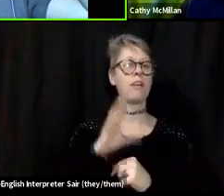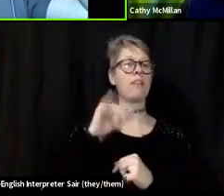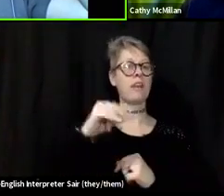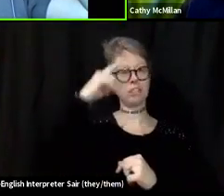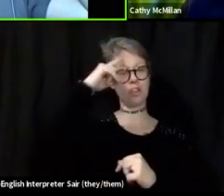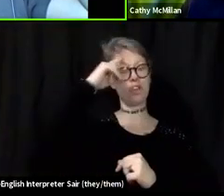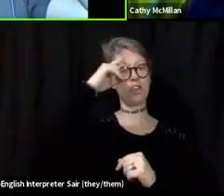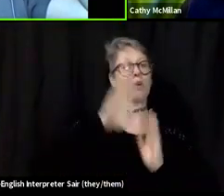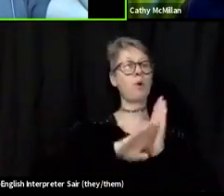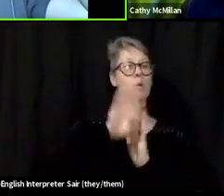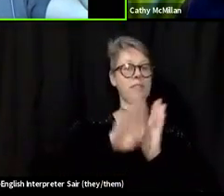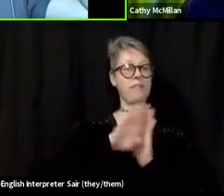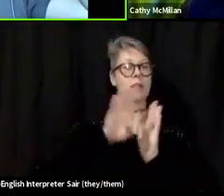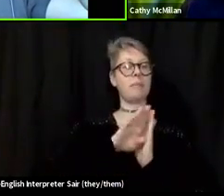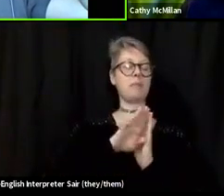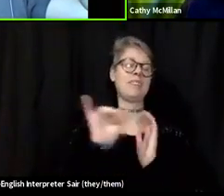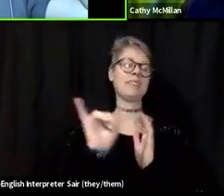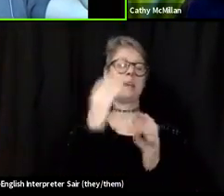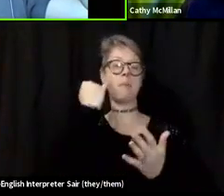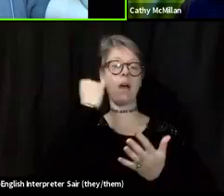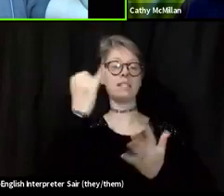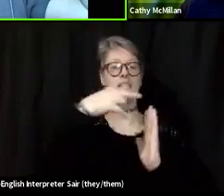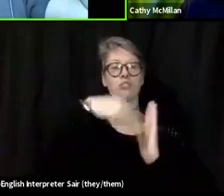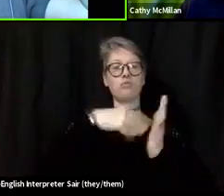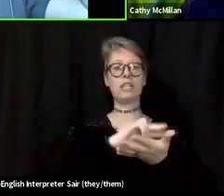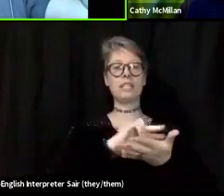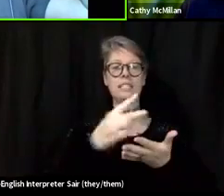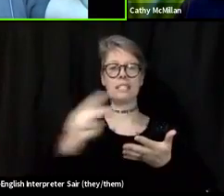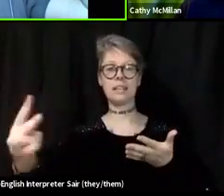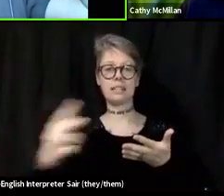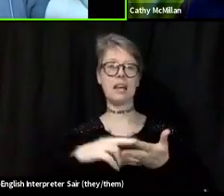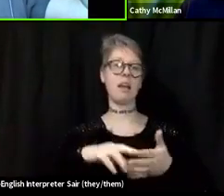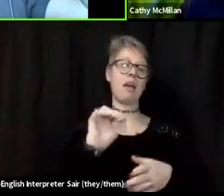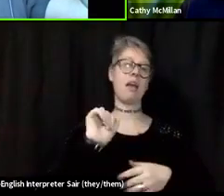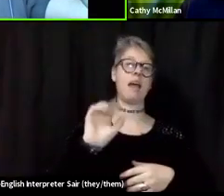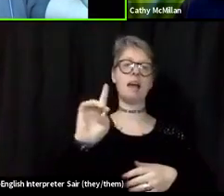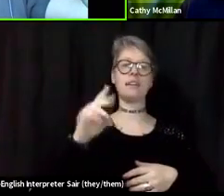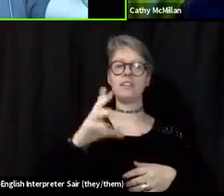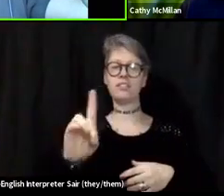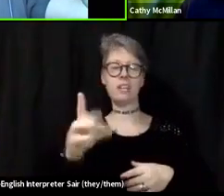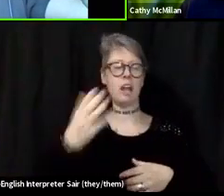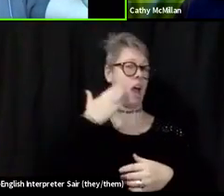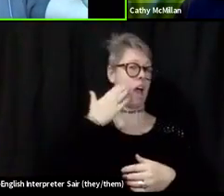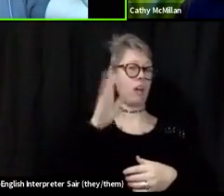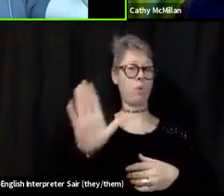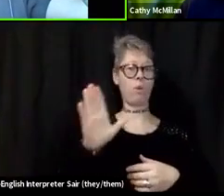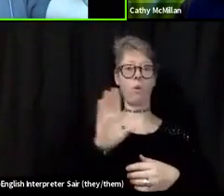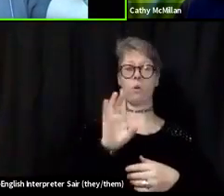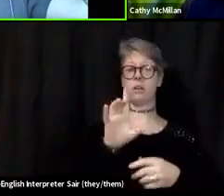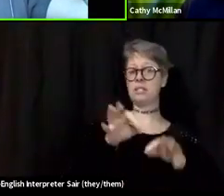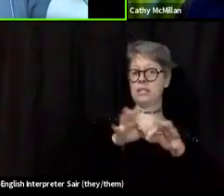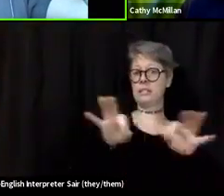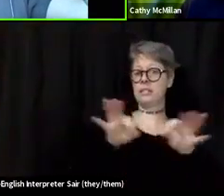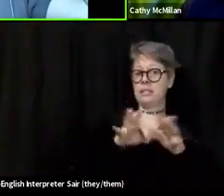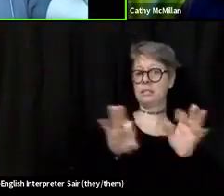is also. narrow neurodevelopmental like neurodevelopmental like sexy or age neurodevelopmental like dyslexia hg I've never heard of developmental language